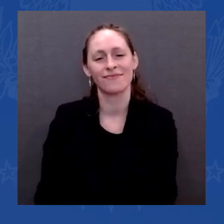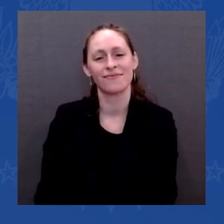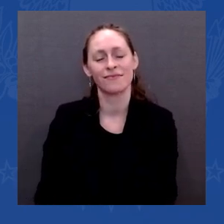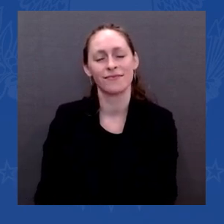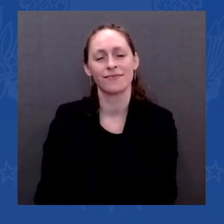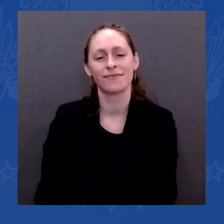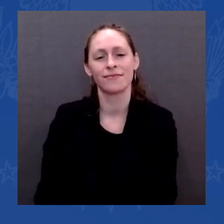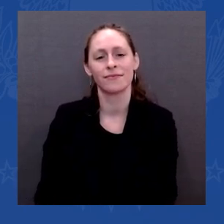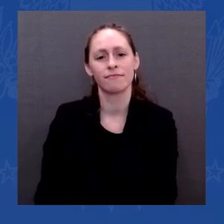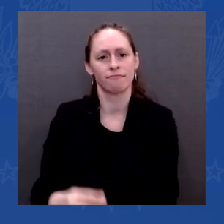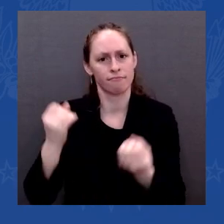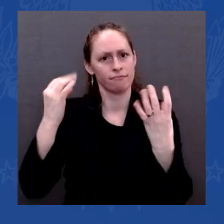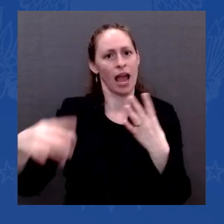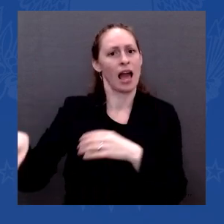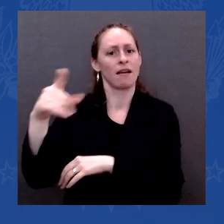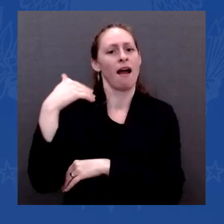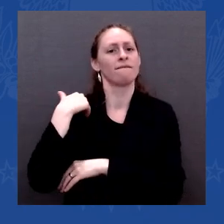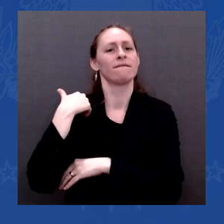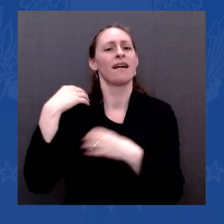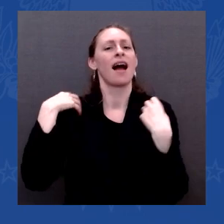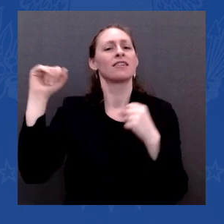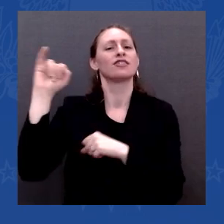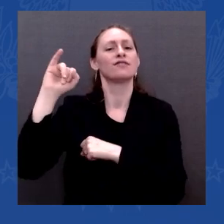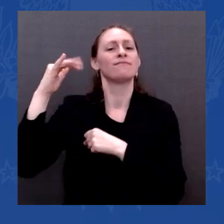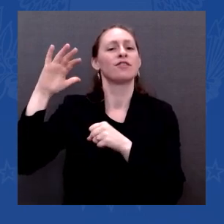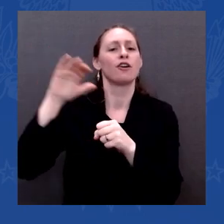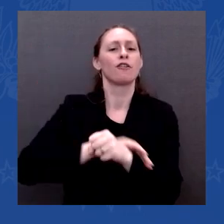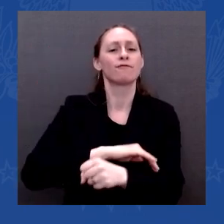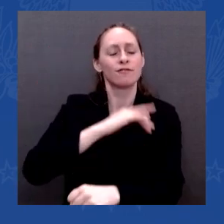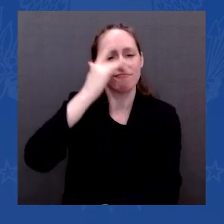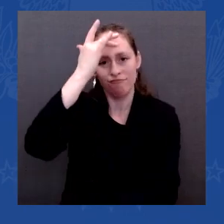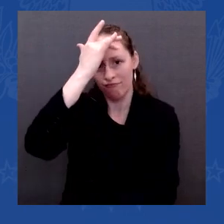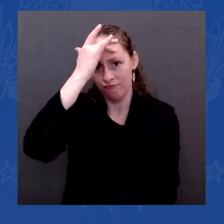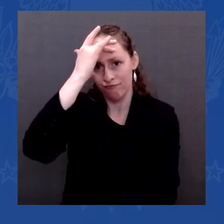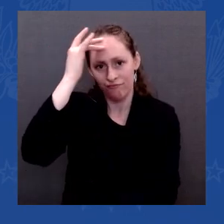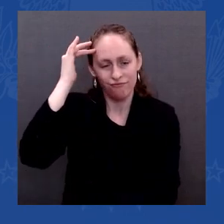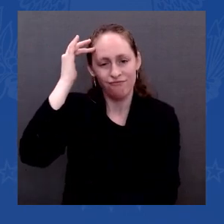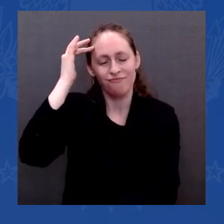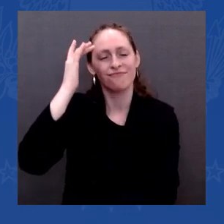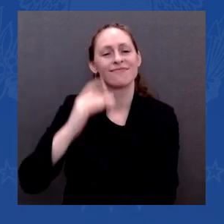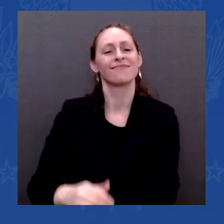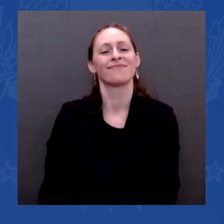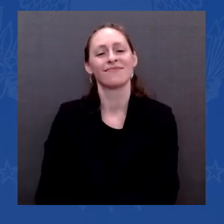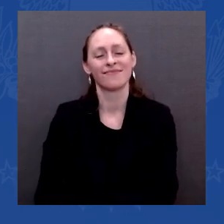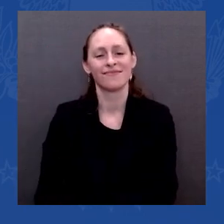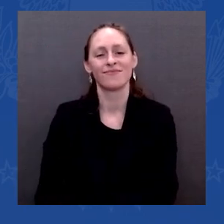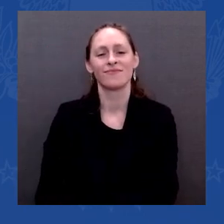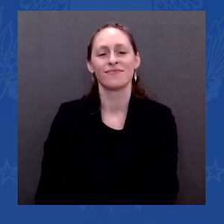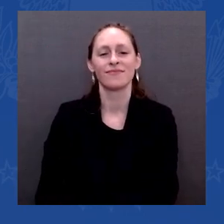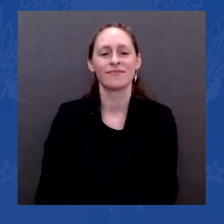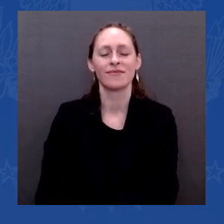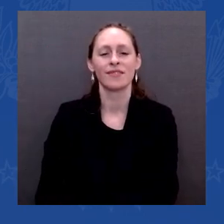To confront the climate crisis, we deployed more solar wind, batteries, and electric vehicles than ever, ever before.